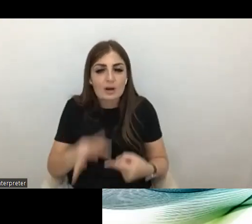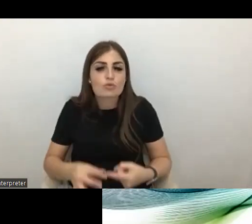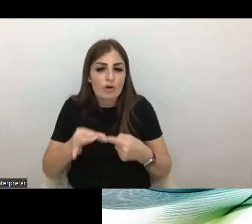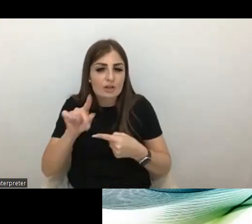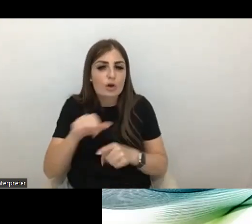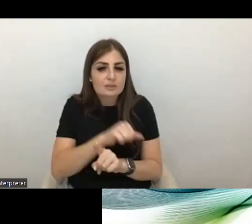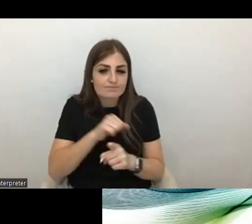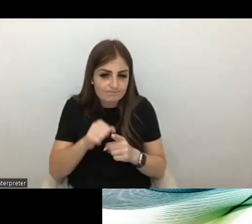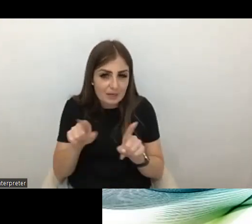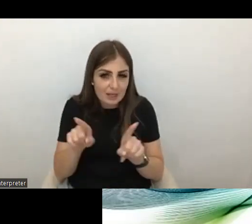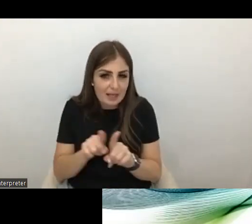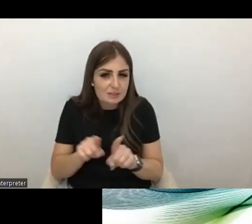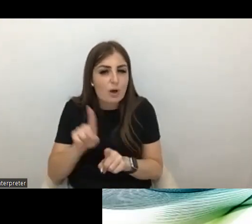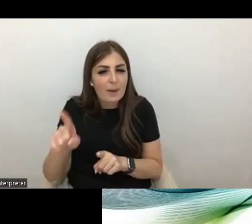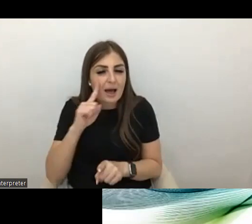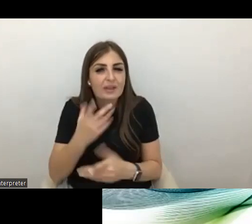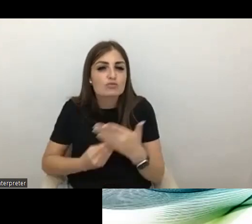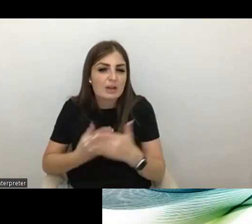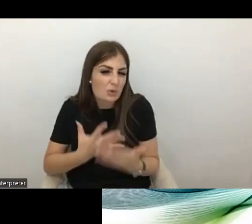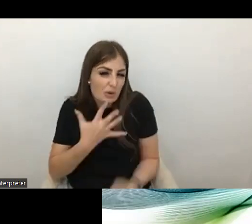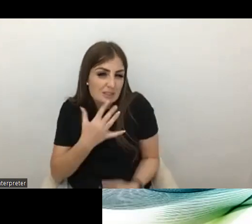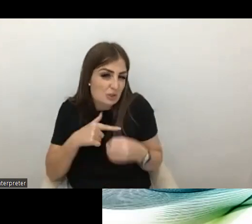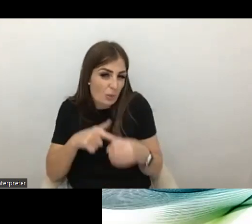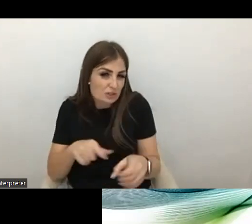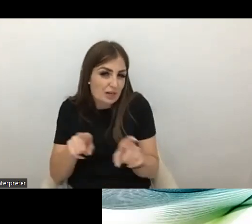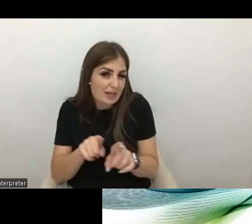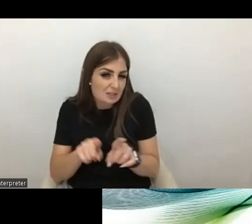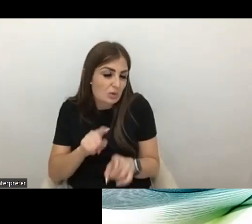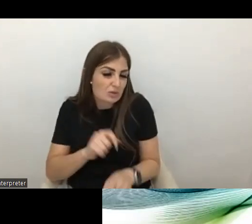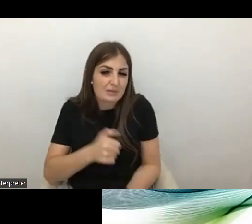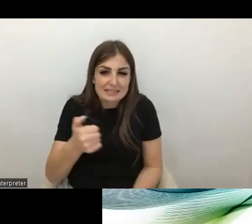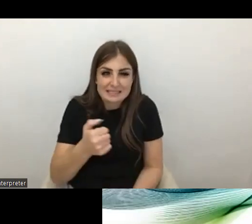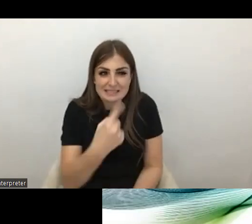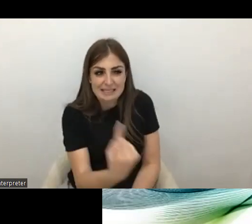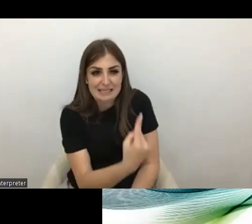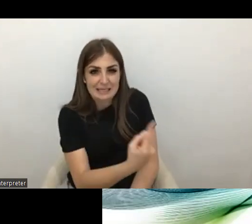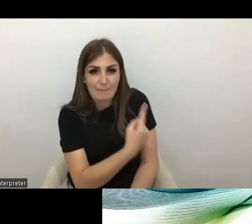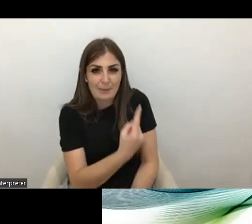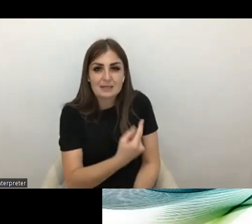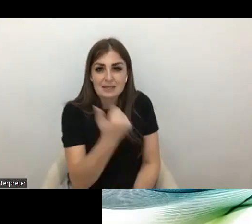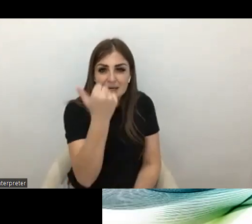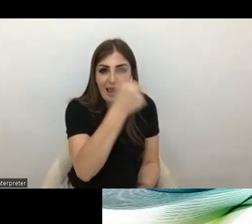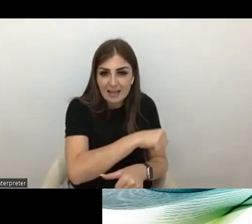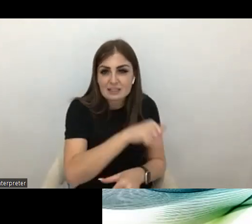I think it's a resources question too in terms of 16 Independent Expert Reviewers, there